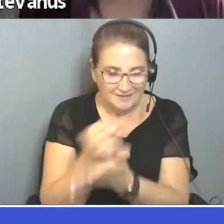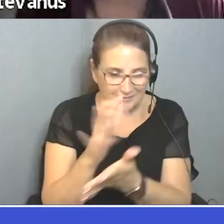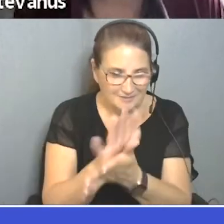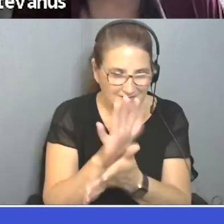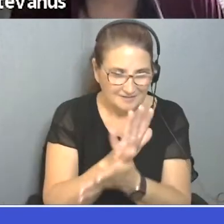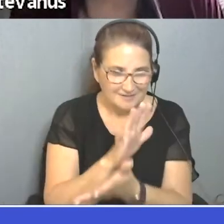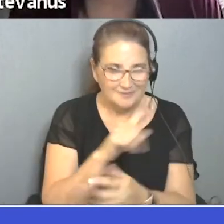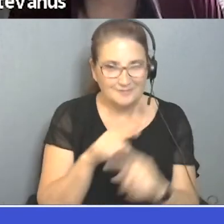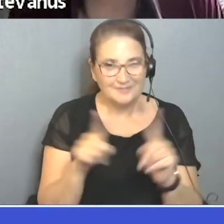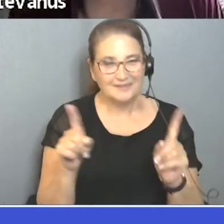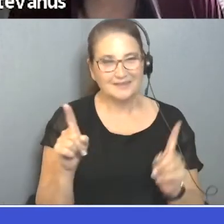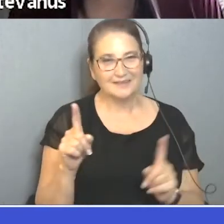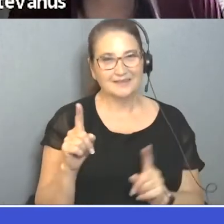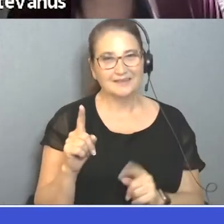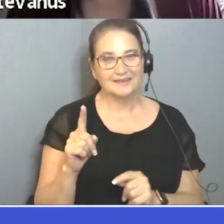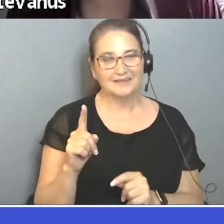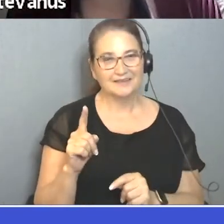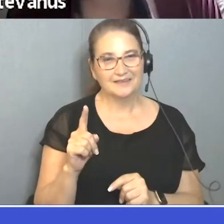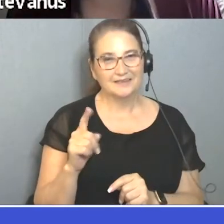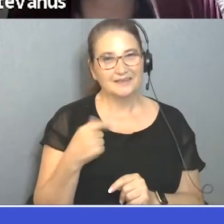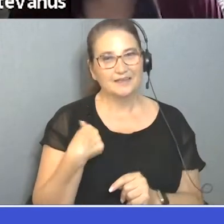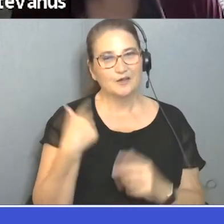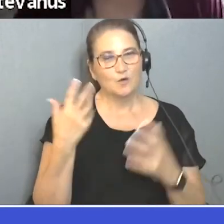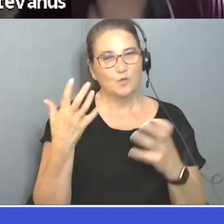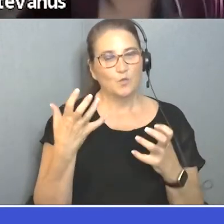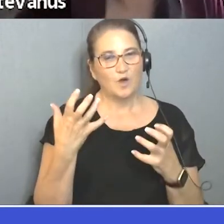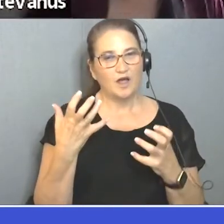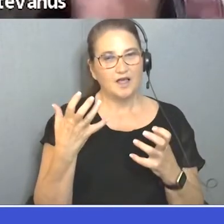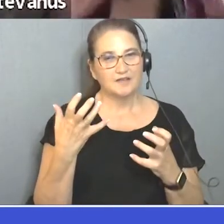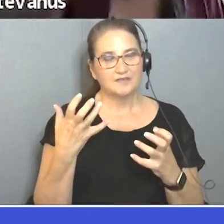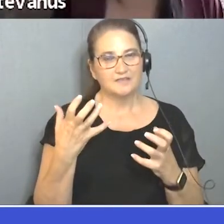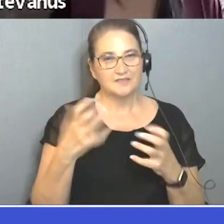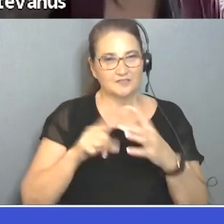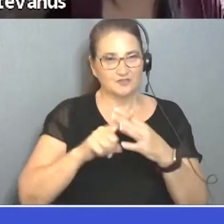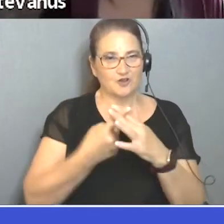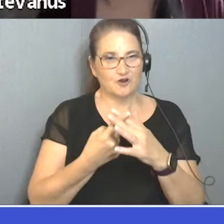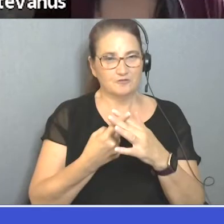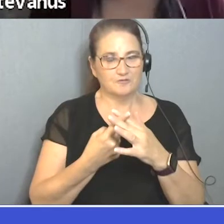I want to introduce the first activity.